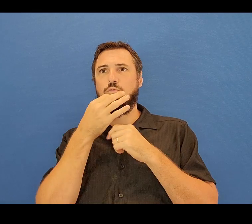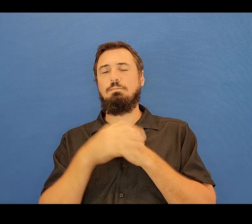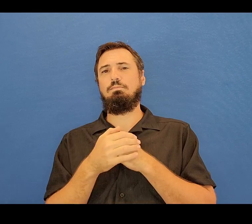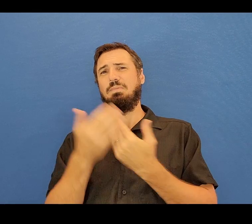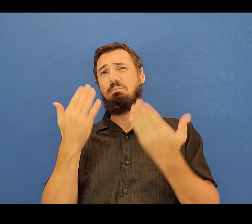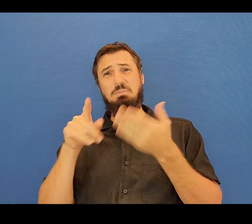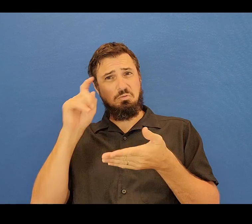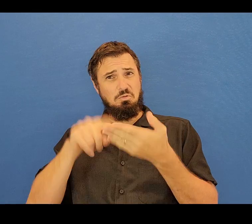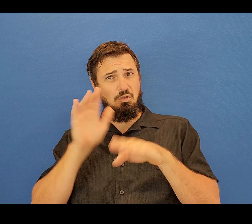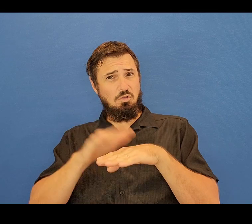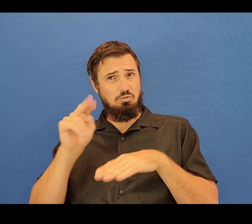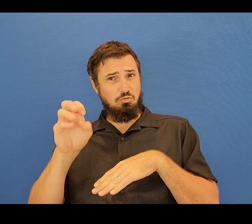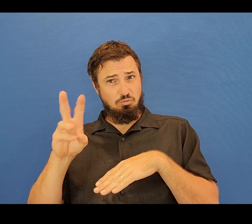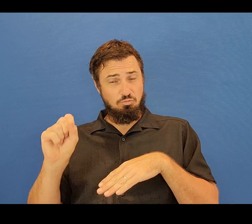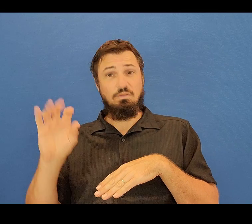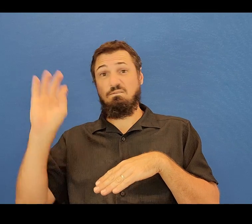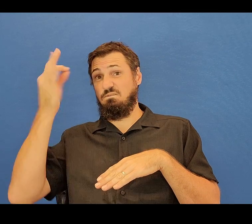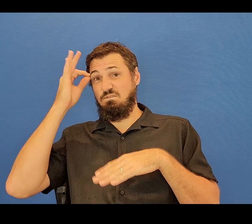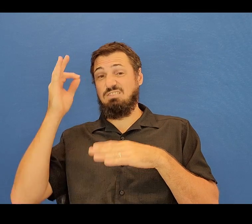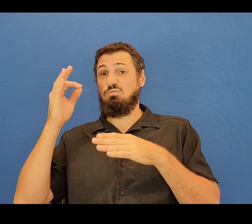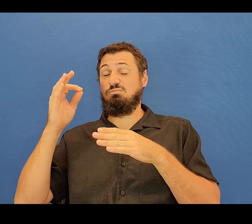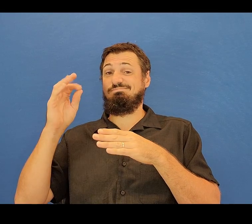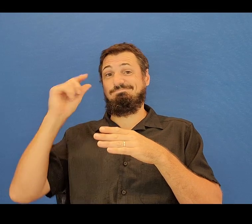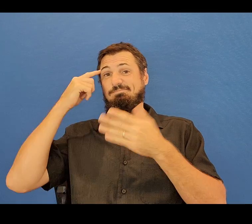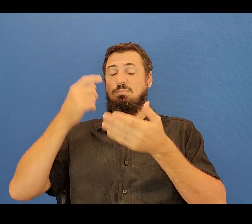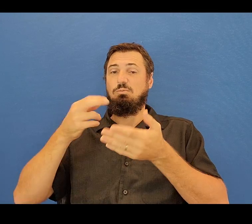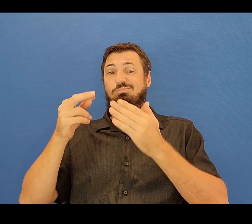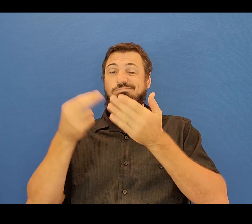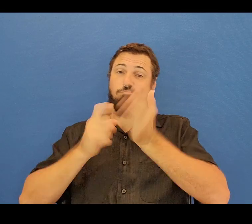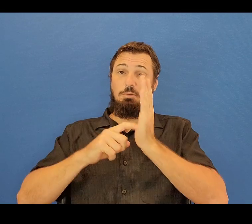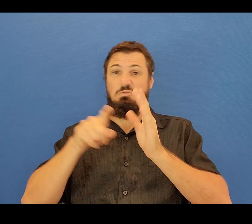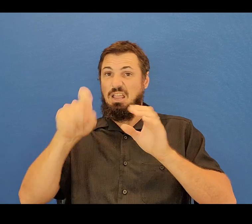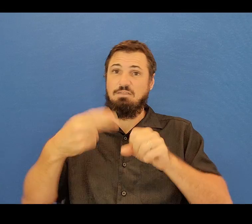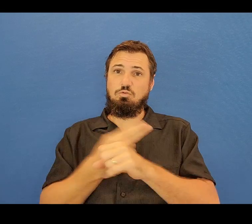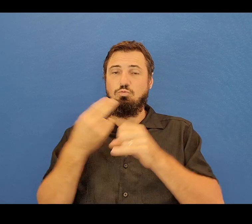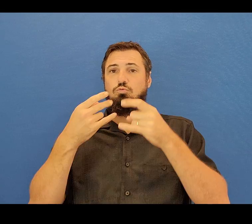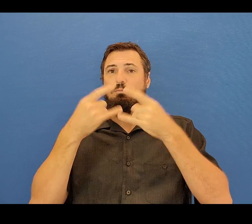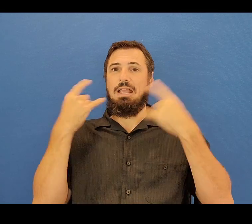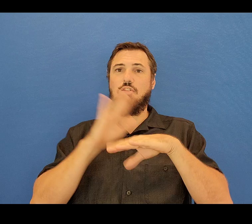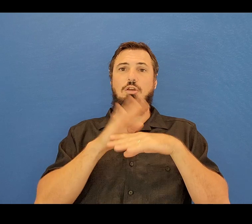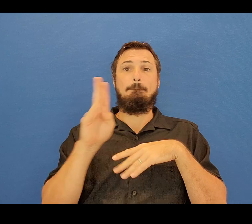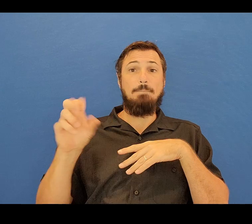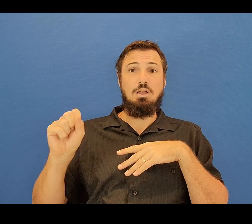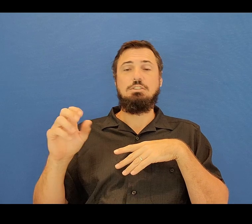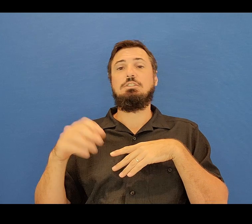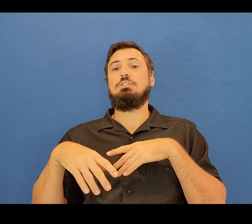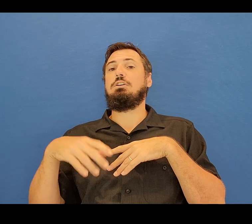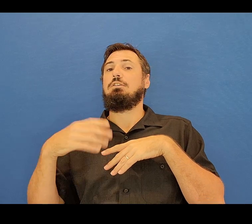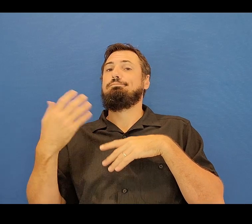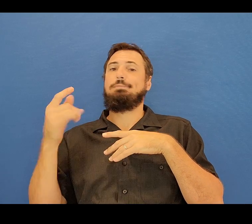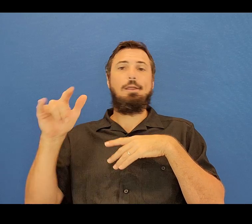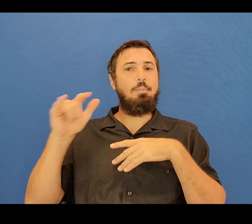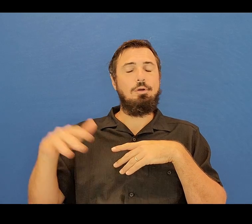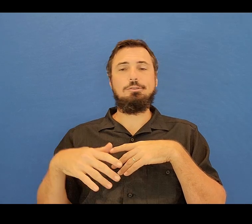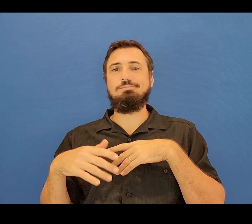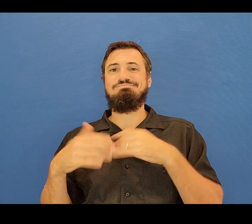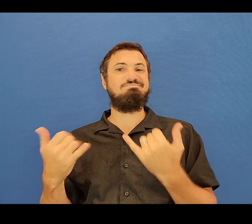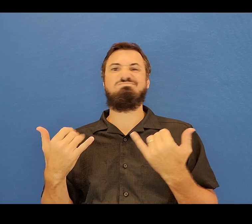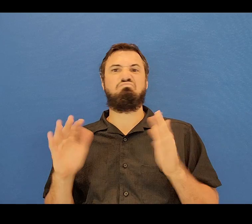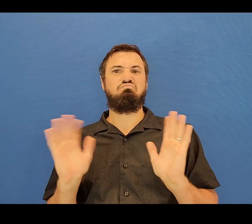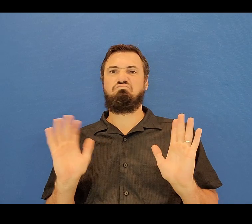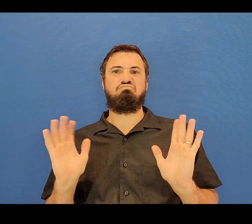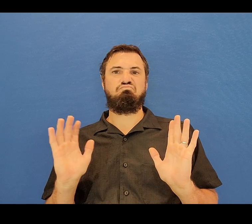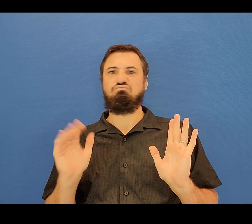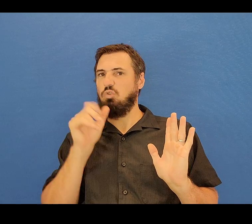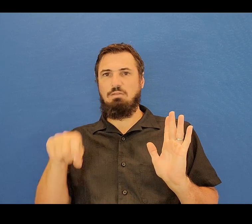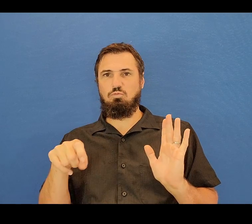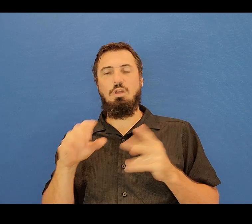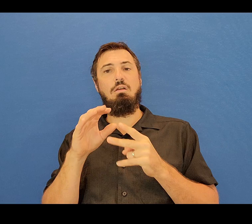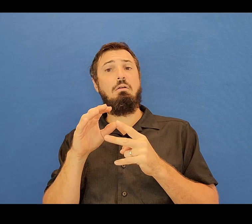As you may have seen on the news, the federal government’s mandate to wear a mask at the airport and on buses is no longer in effect. Masks are now optional, but continue to be